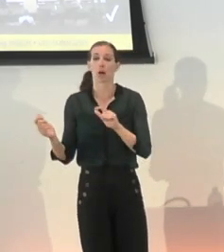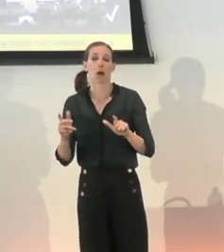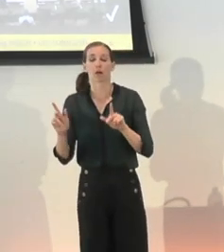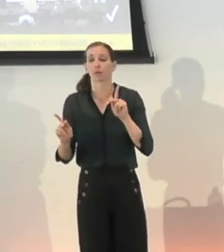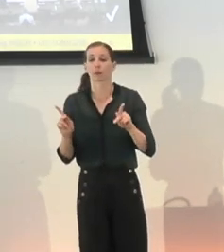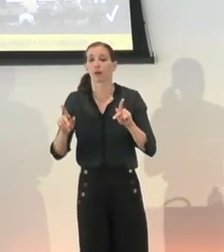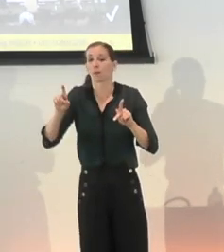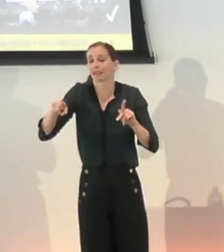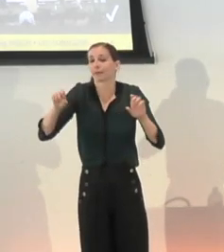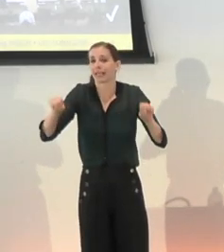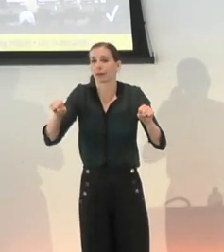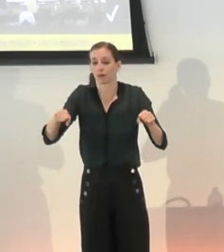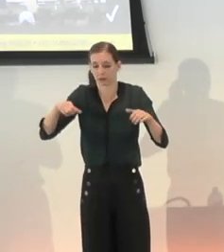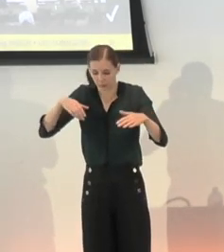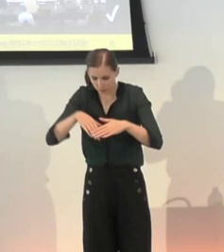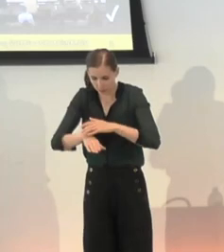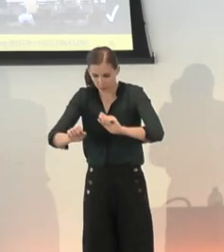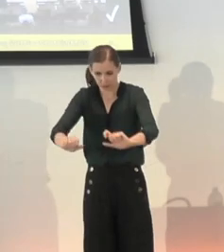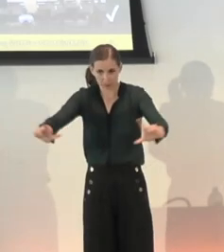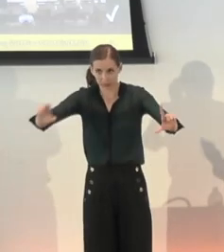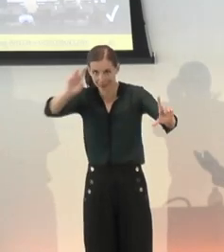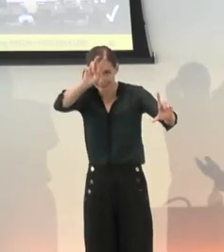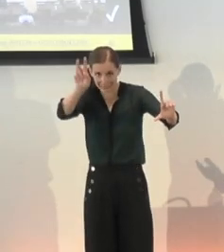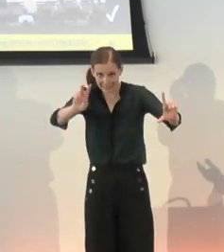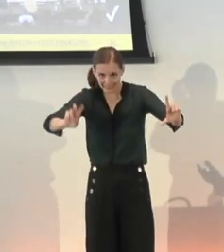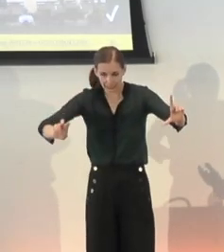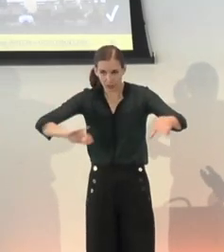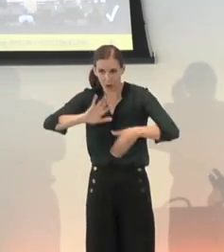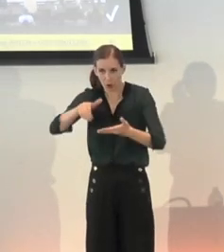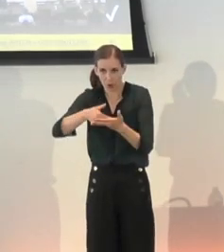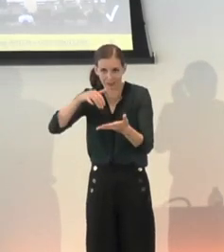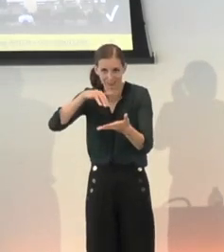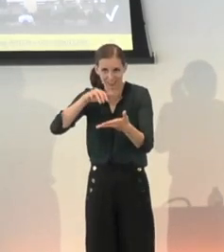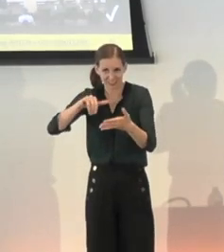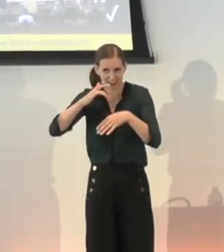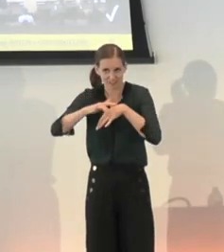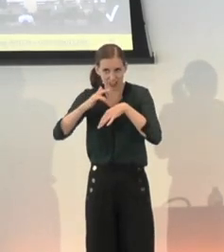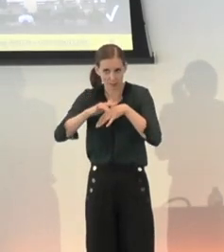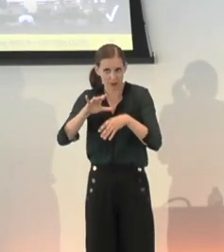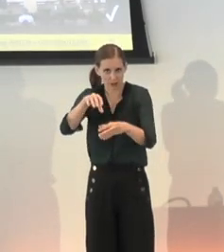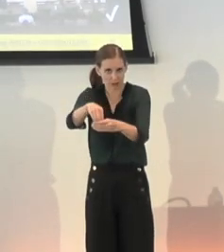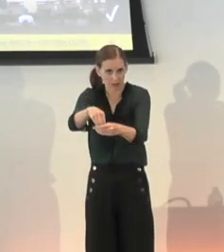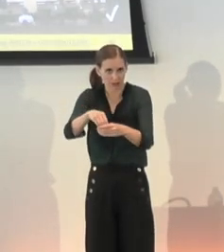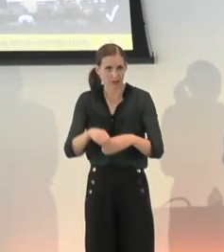studies, how long will it take? All of that information, be able to select it, start it,